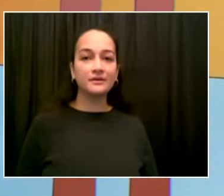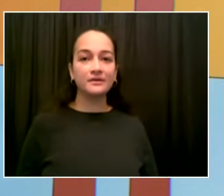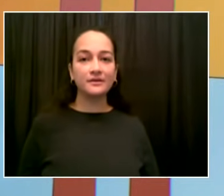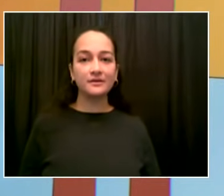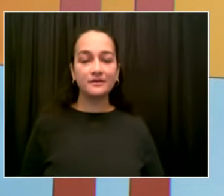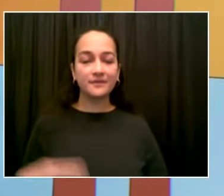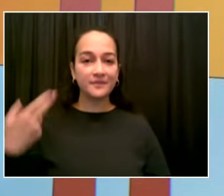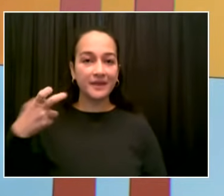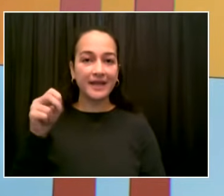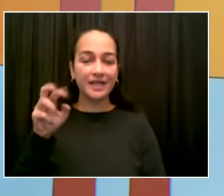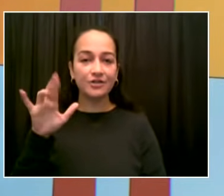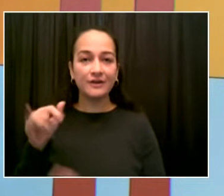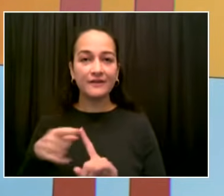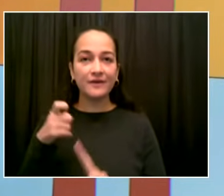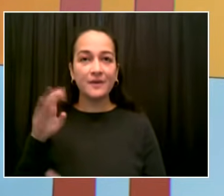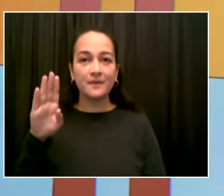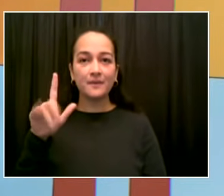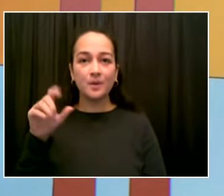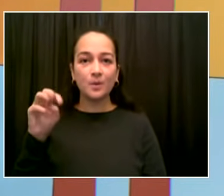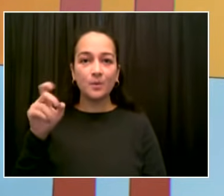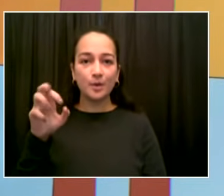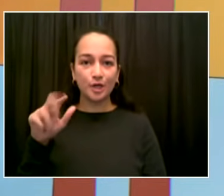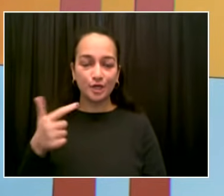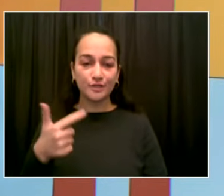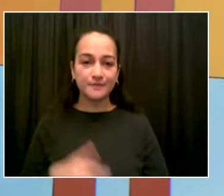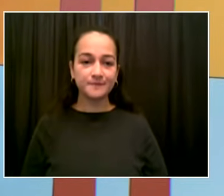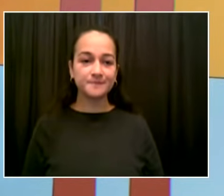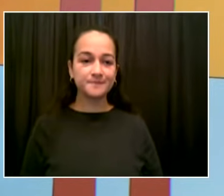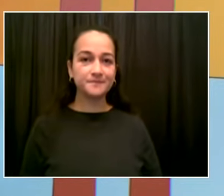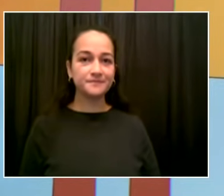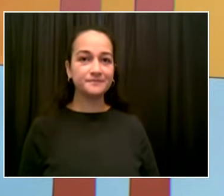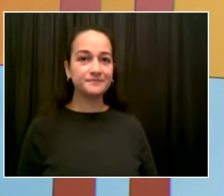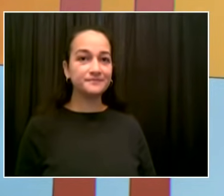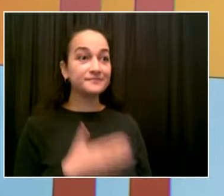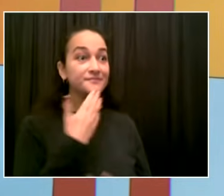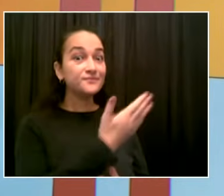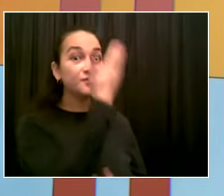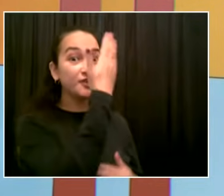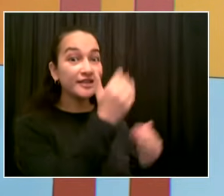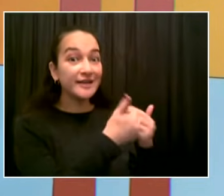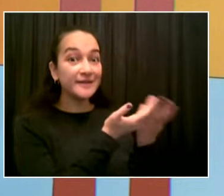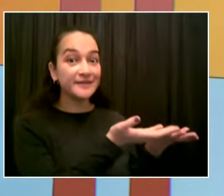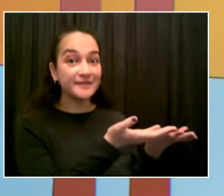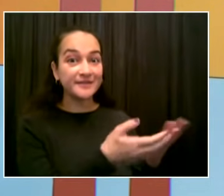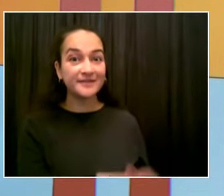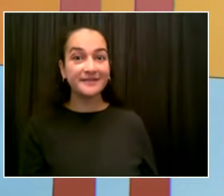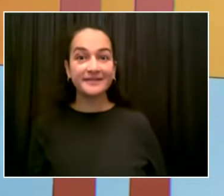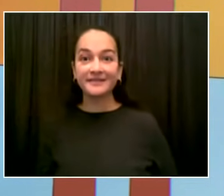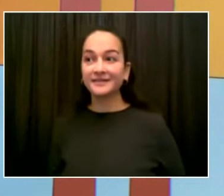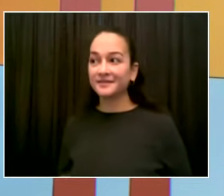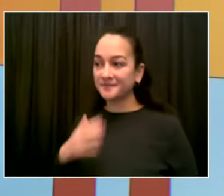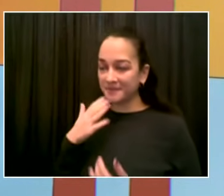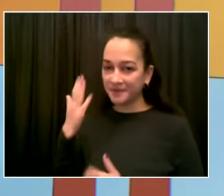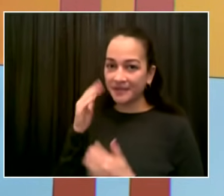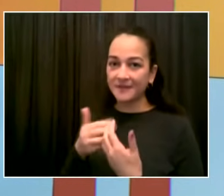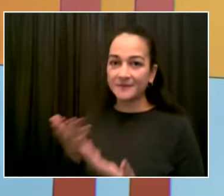BLOOMBERG. GOOD MORNING, MR. MAYOR, HOW ARE YOU DIONG? I'M DOING GREAT, HENRY, HOW